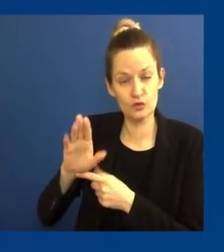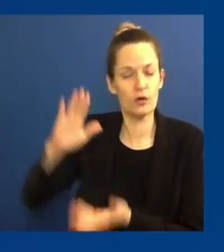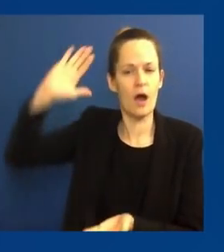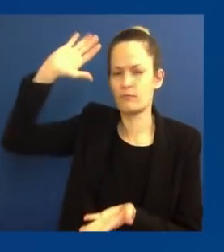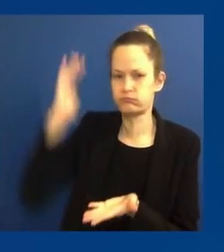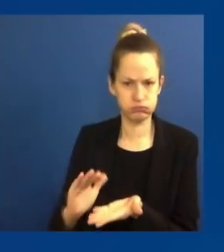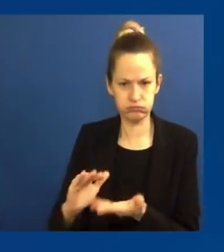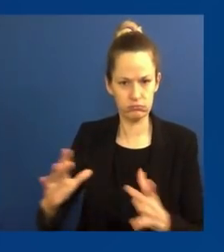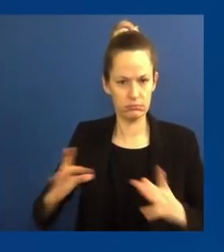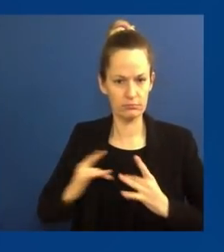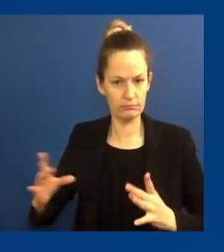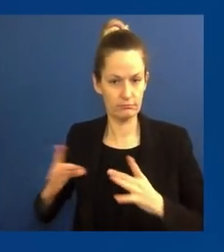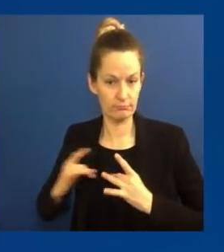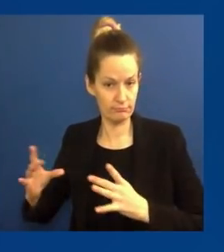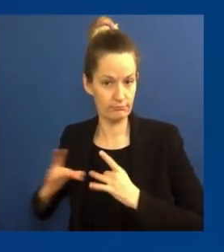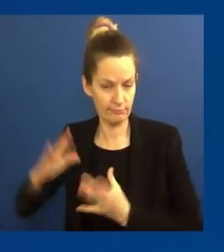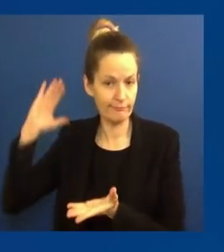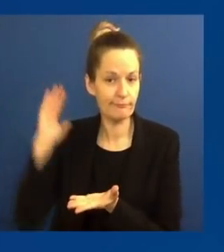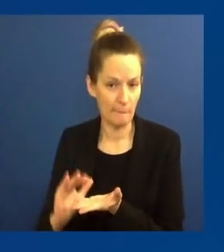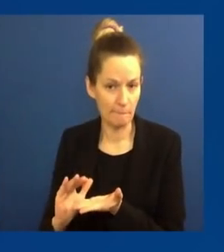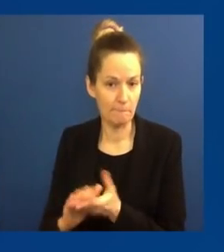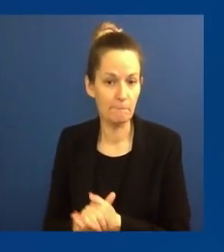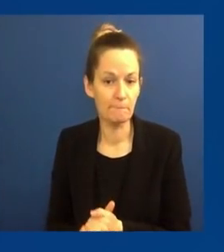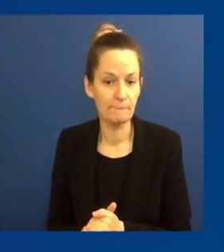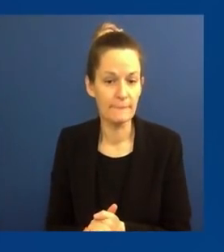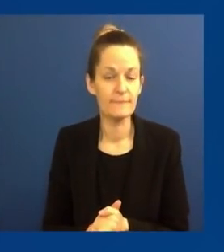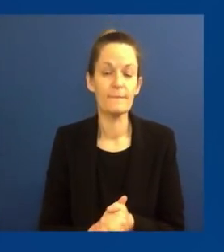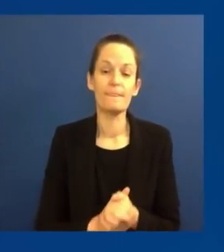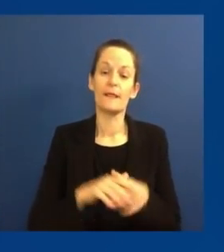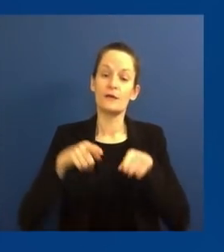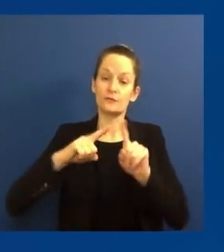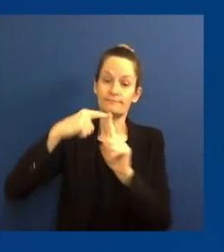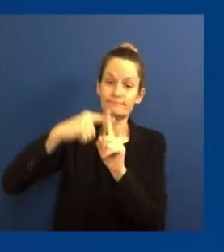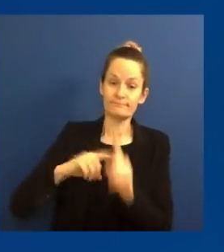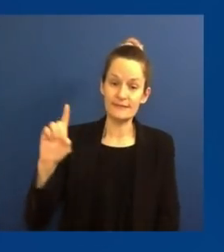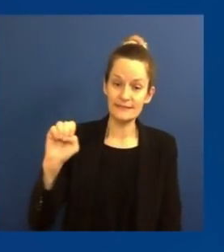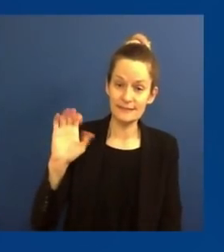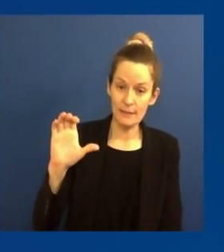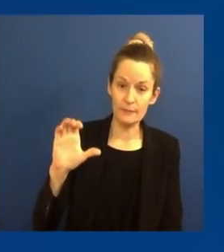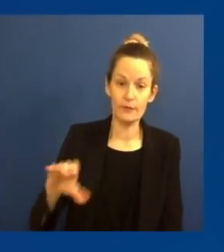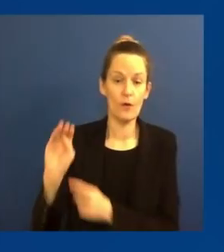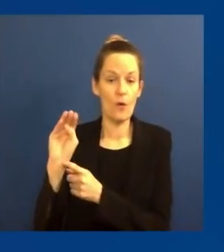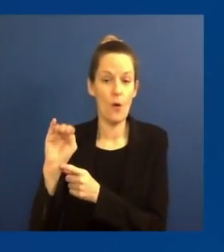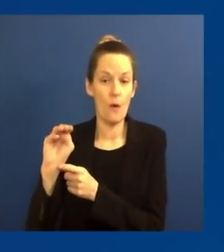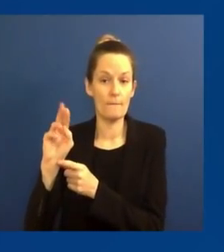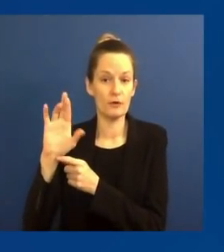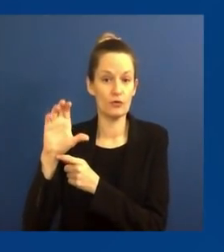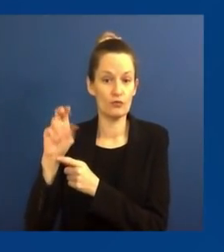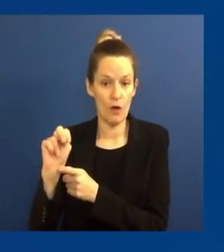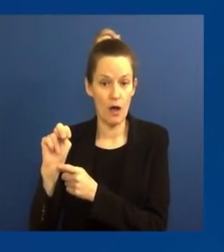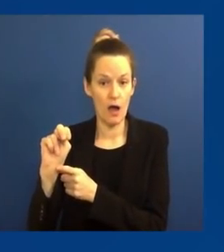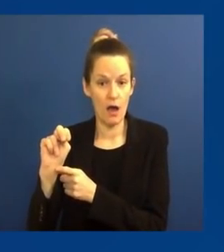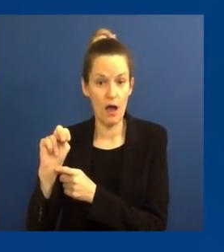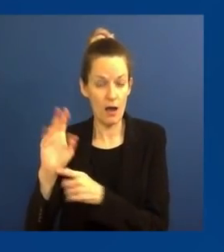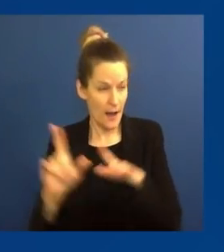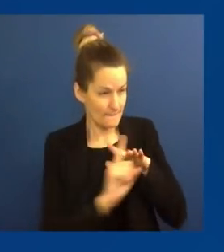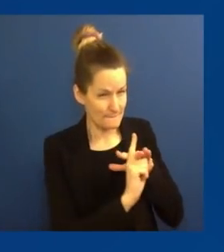During December, when Omicron was first emerging, unvaccinated adults had a five times higher risk of infection